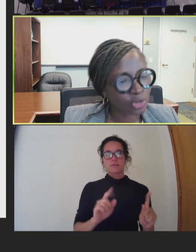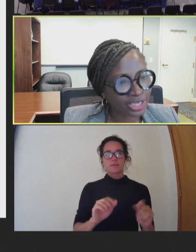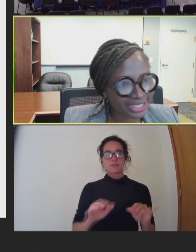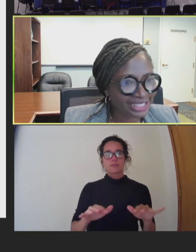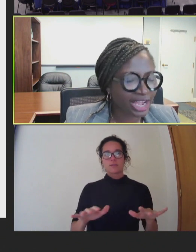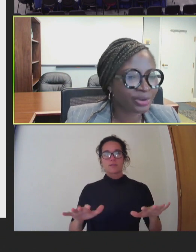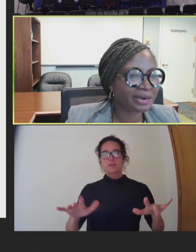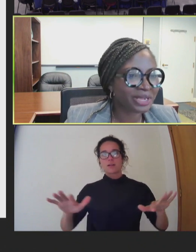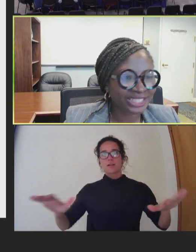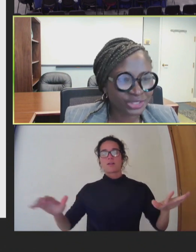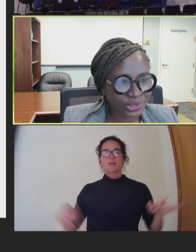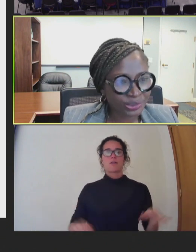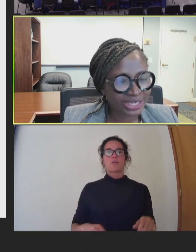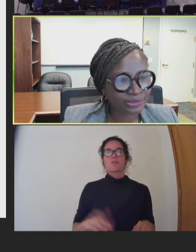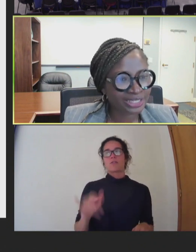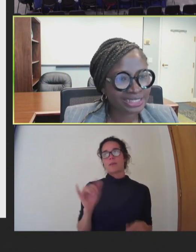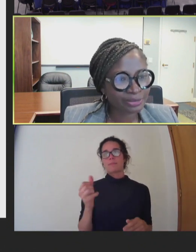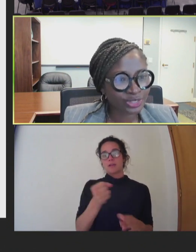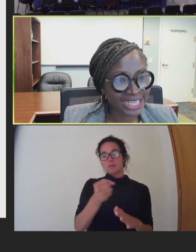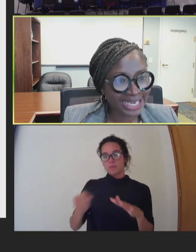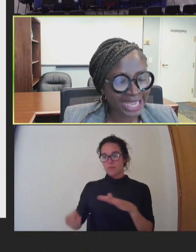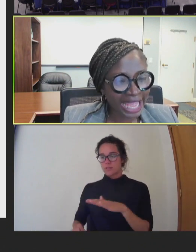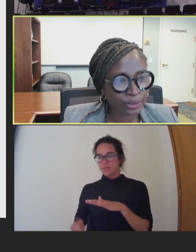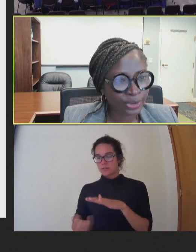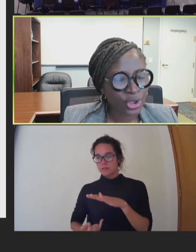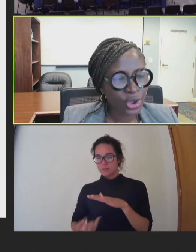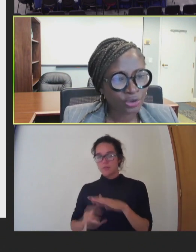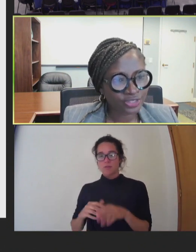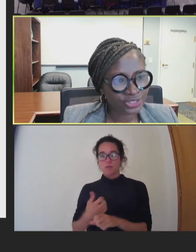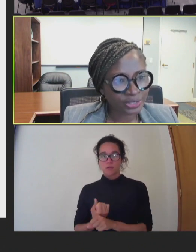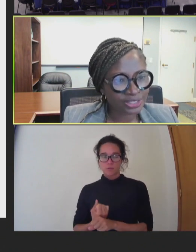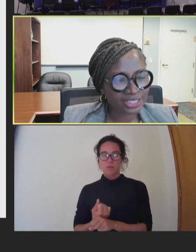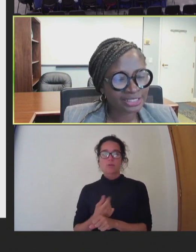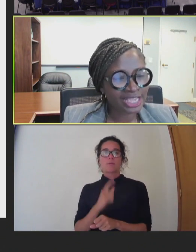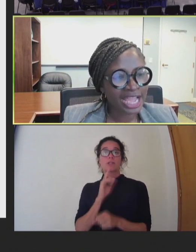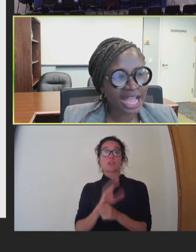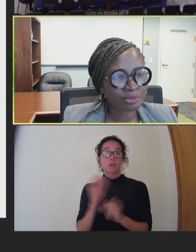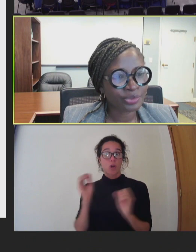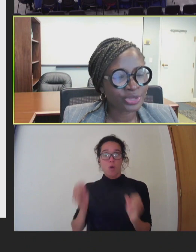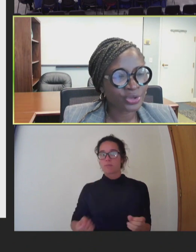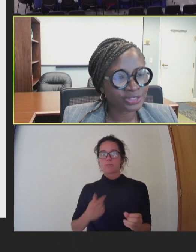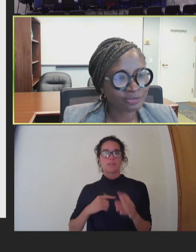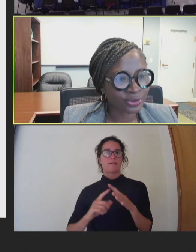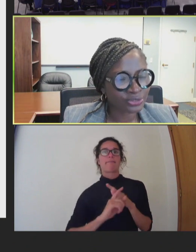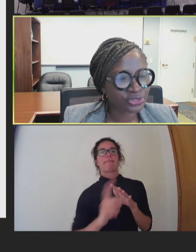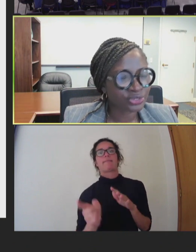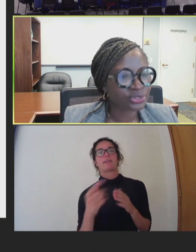locking down and making sure nobody was getting out of the shelters because of the concern.